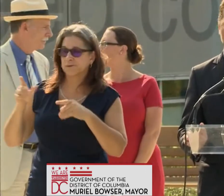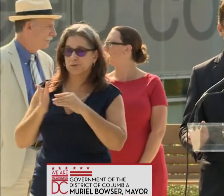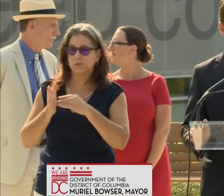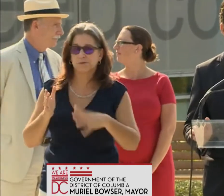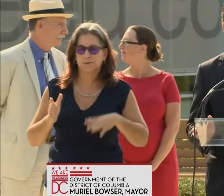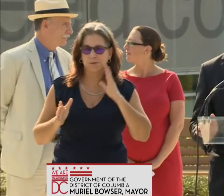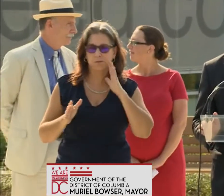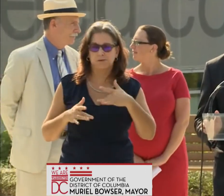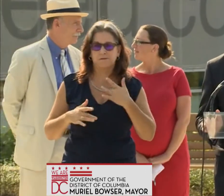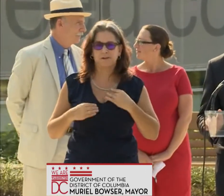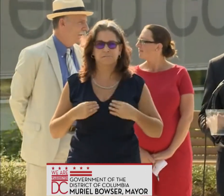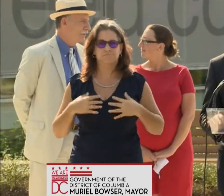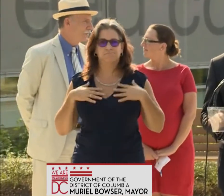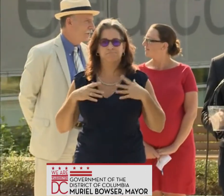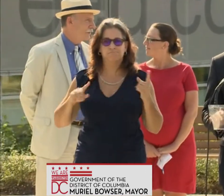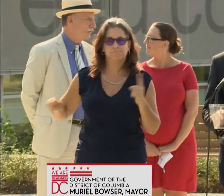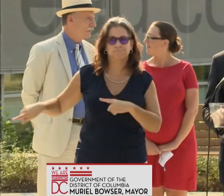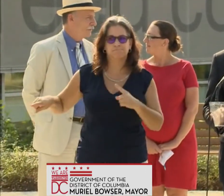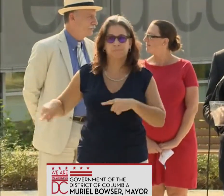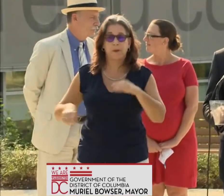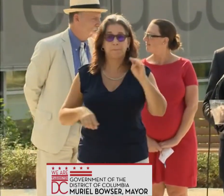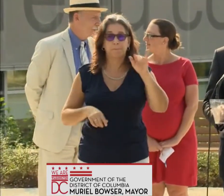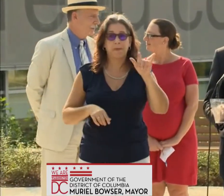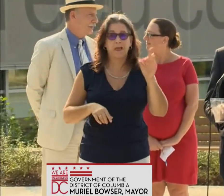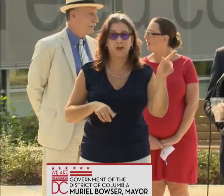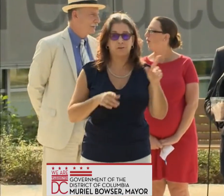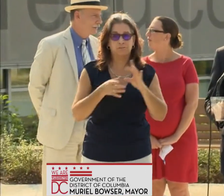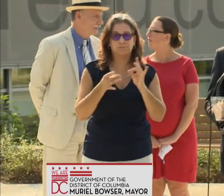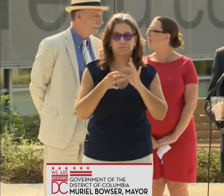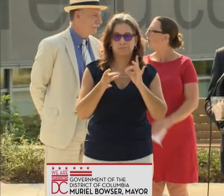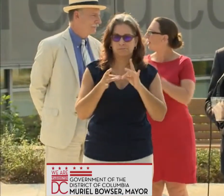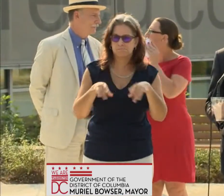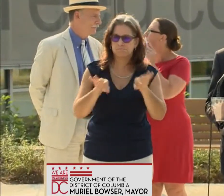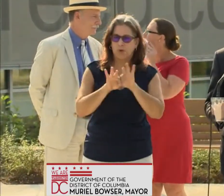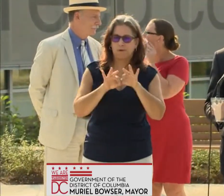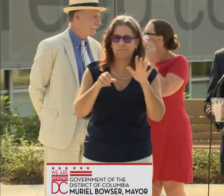every single day it's an enormous opportunity for us to improve our